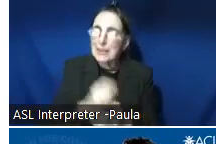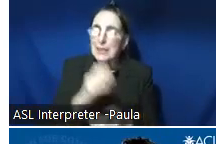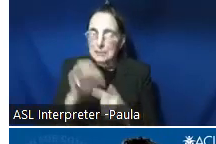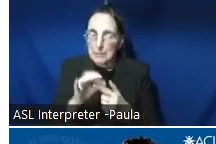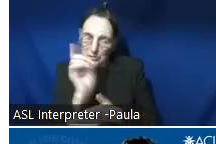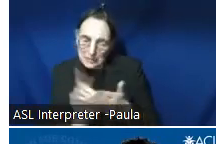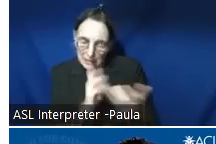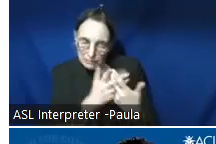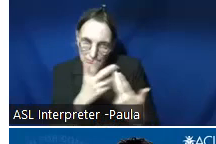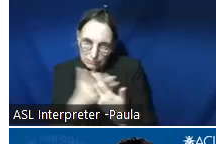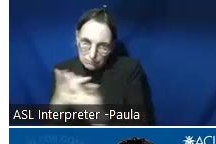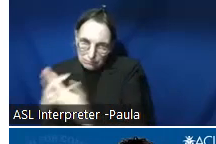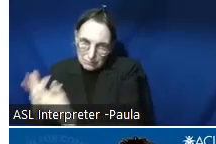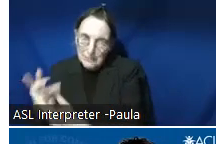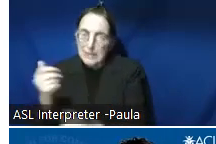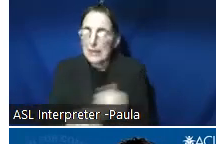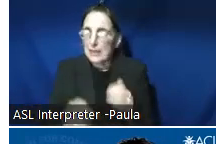and support for implementing the whole-of-government